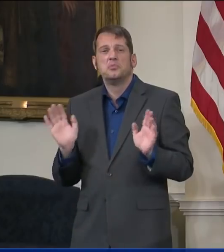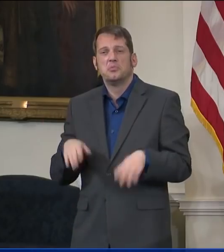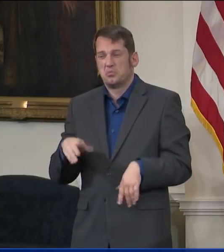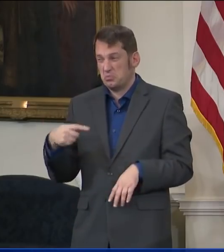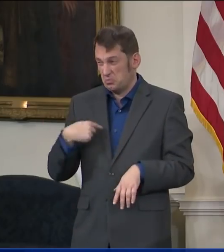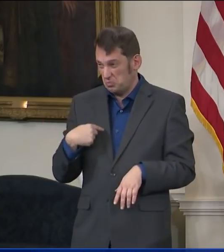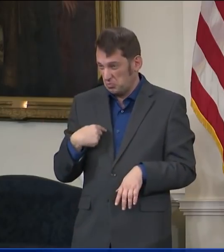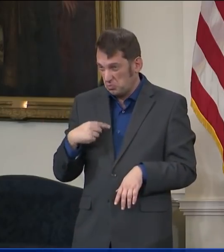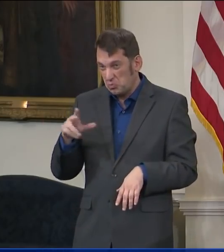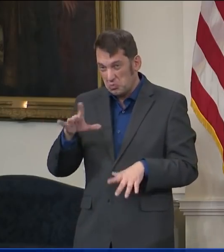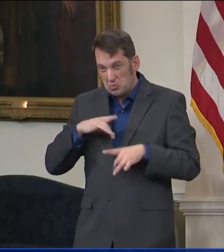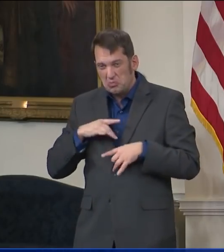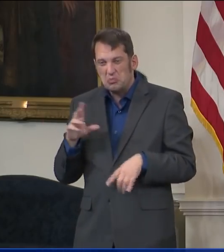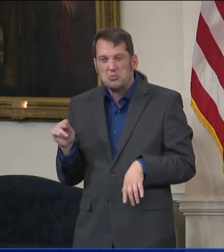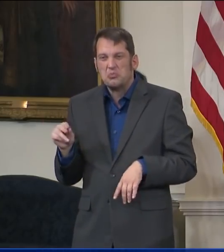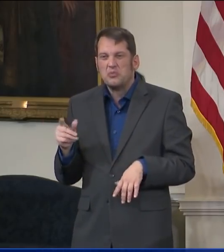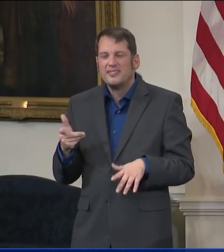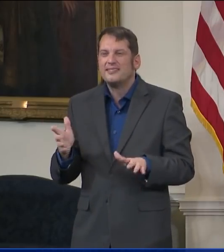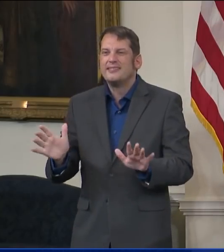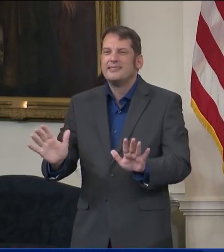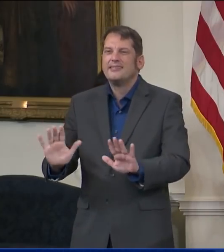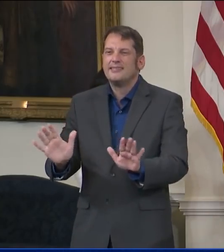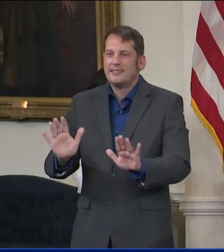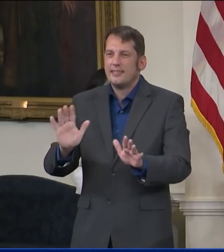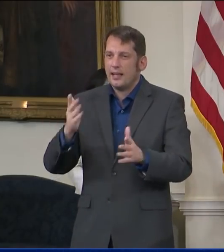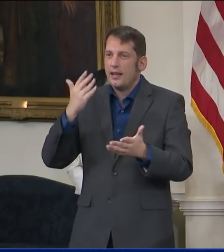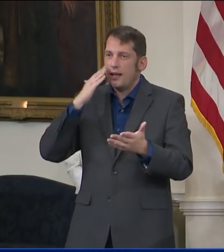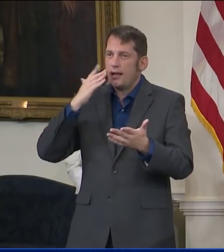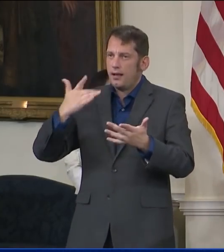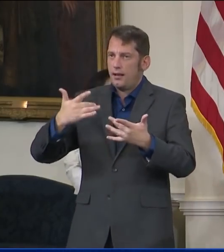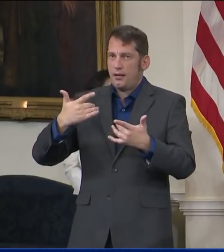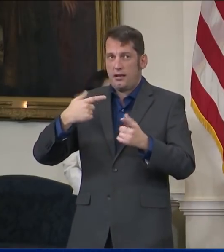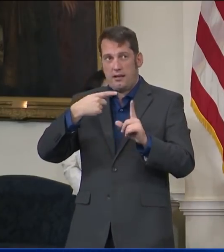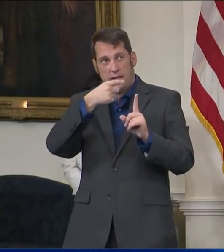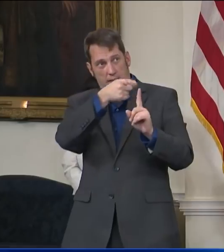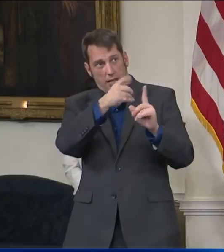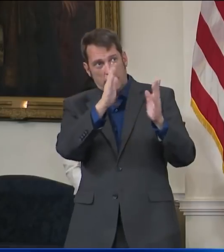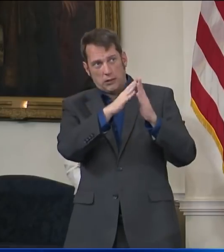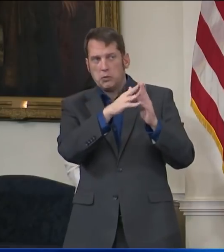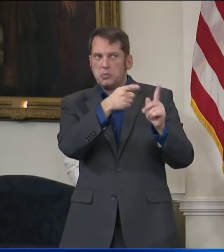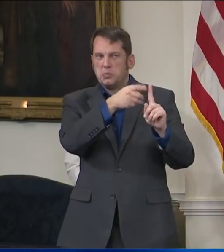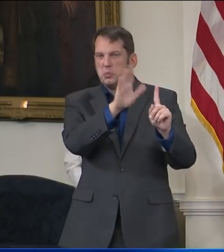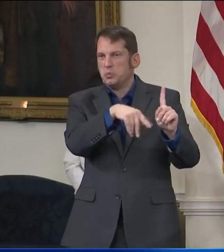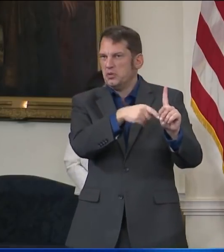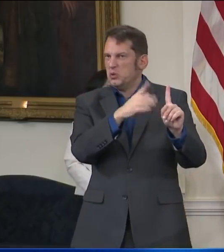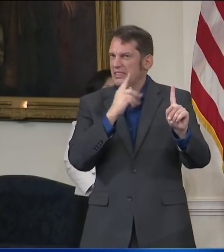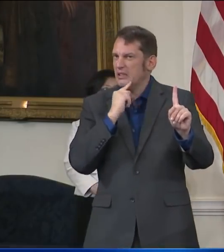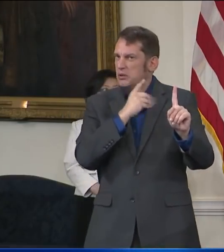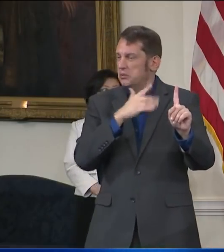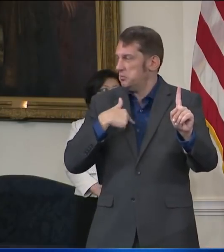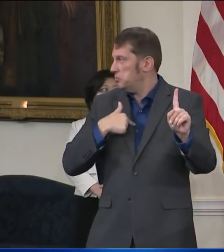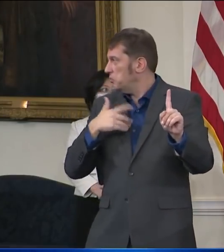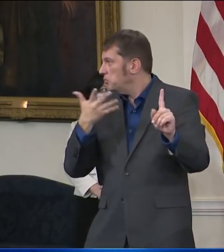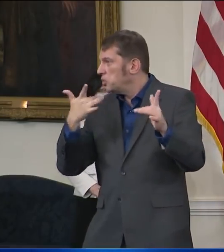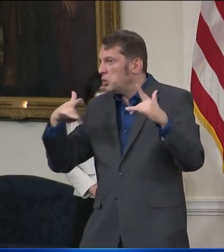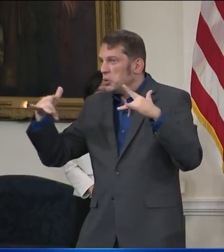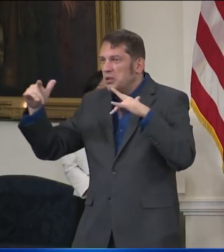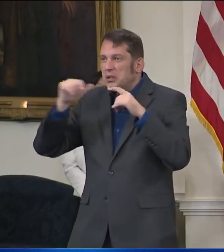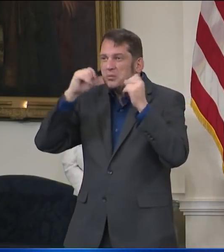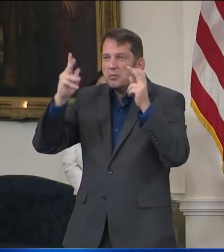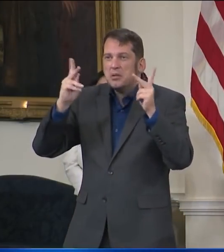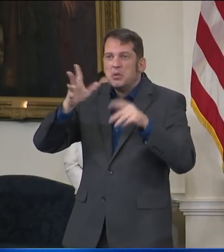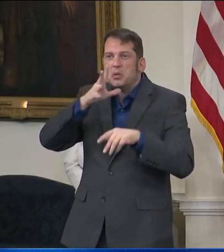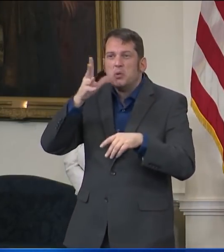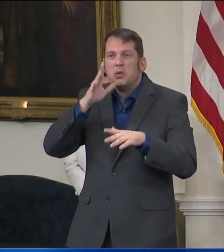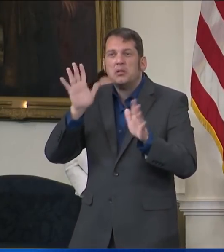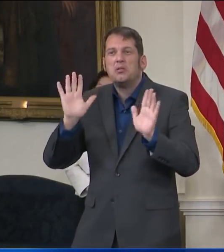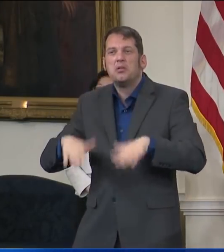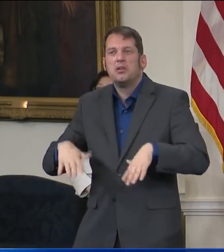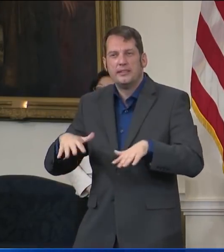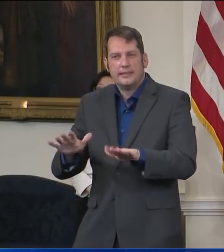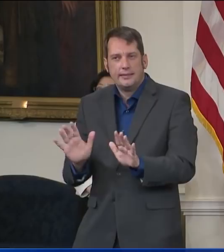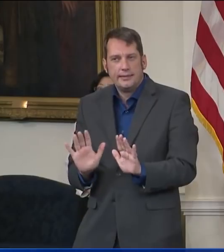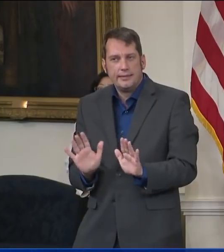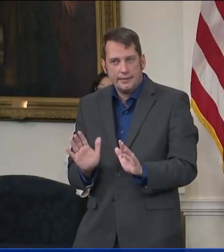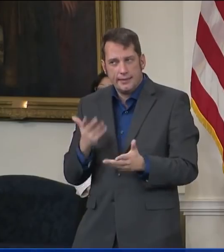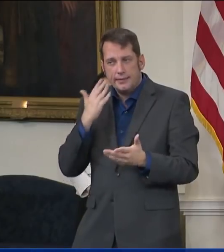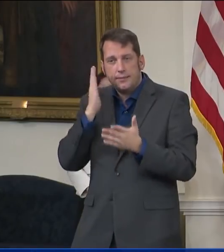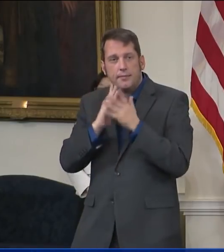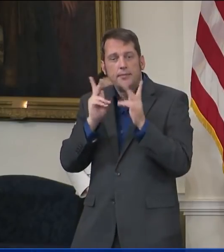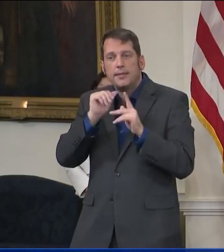THAT OH, THAT’S YOU KNOW, IT’S VERY CONCERNING, BUT I DON’T HAVE TO WORRY ABOUT THAT BECAUSE I LIVE OUT HERE IN THIS RURAL NEIGHBORHOOD AND THEY MAYBE WEREN’T BEING AS CAREFUL AND NOT